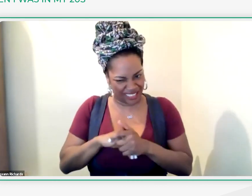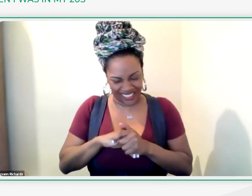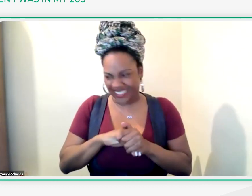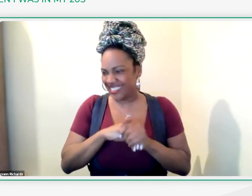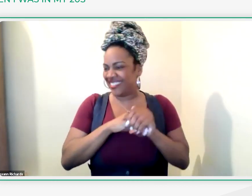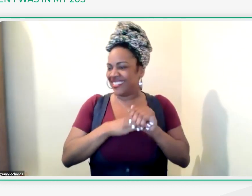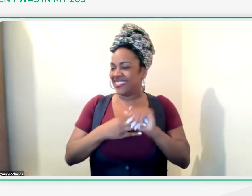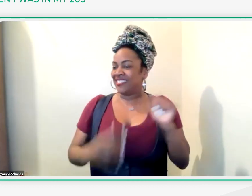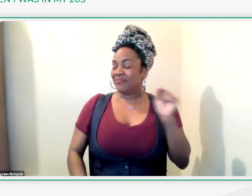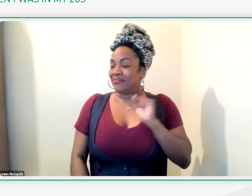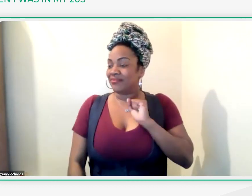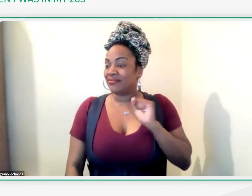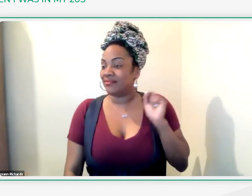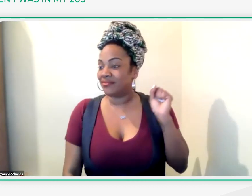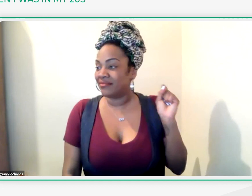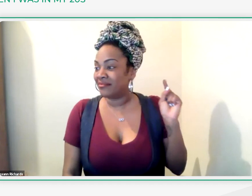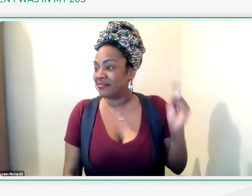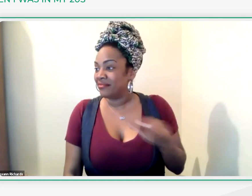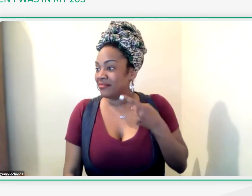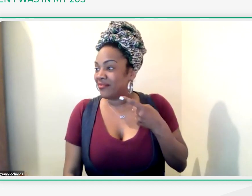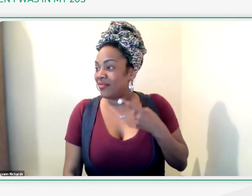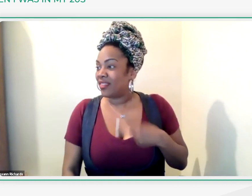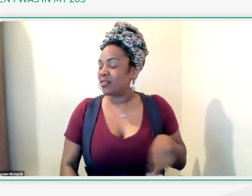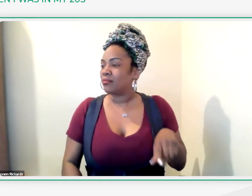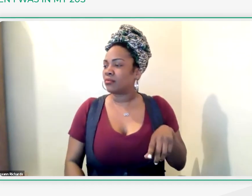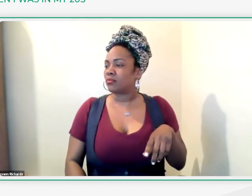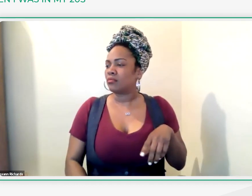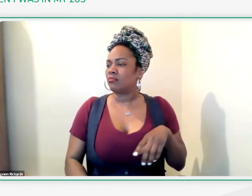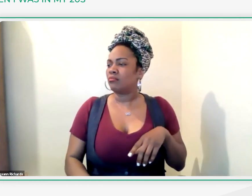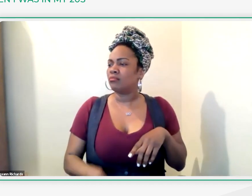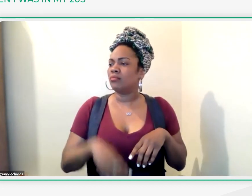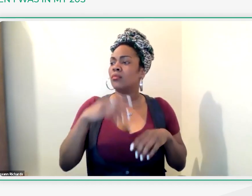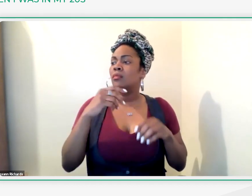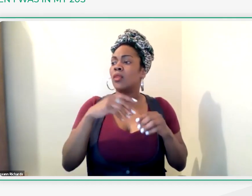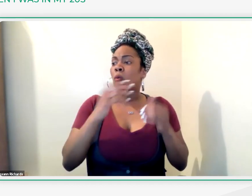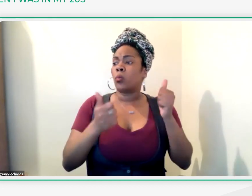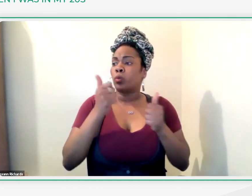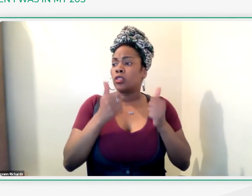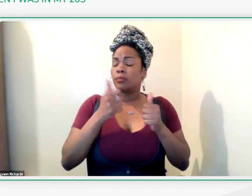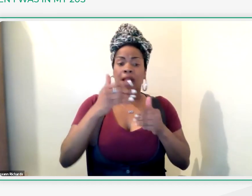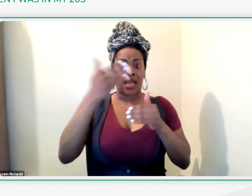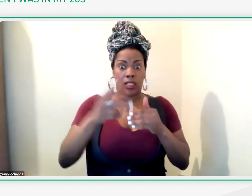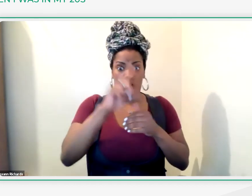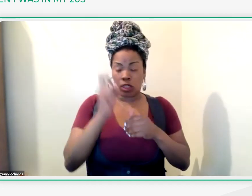So, yeah, don't worry. You're not alone. Okay.